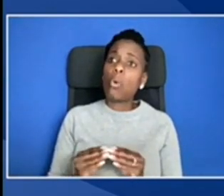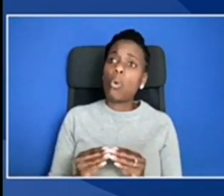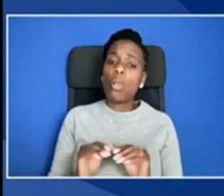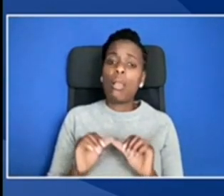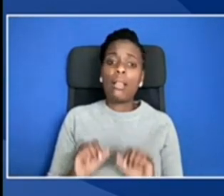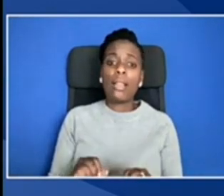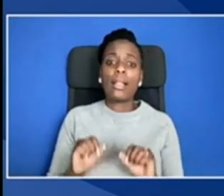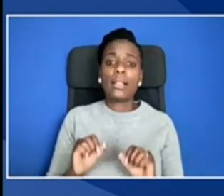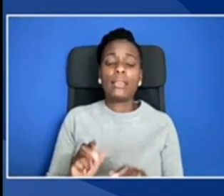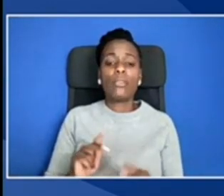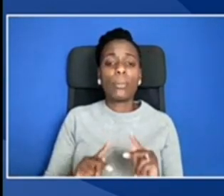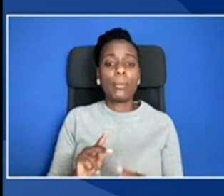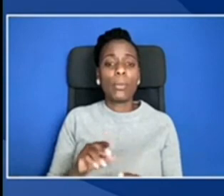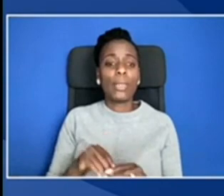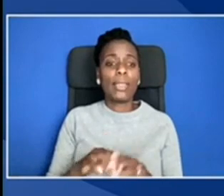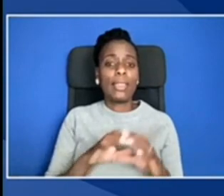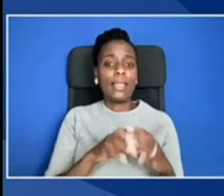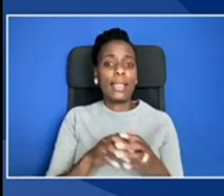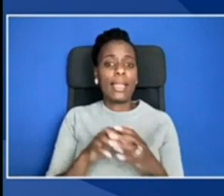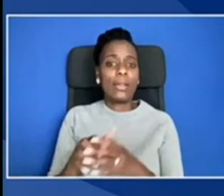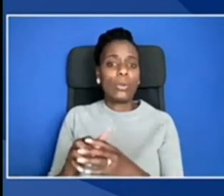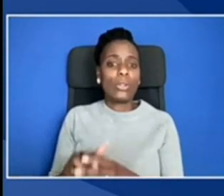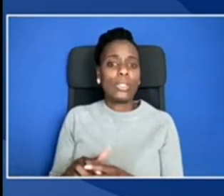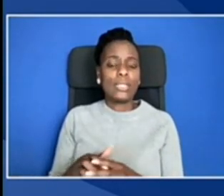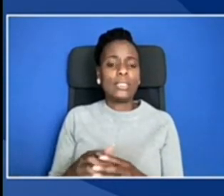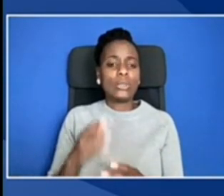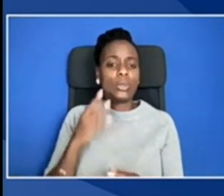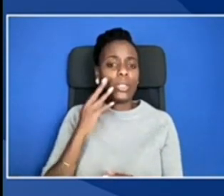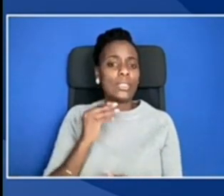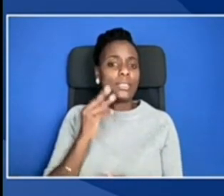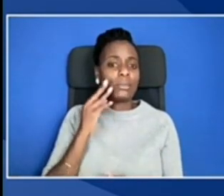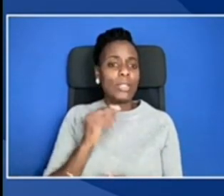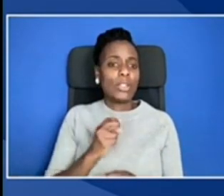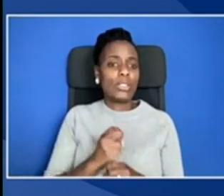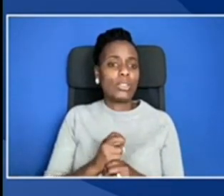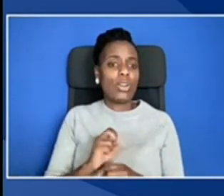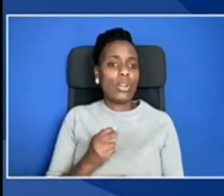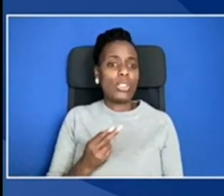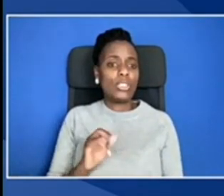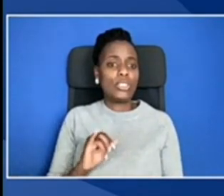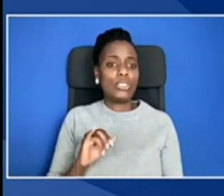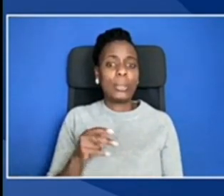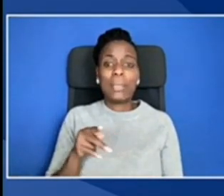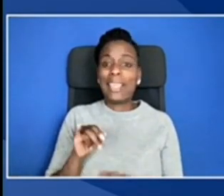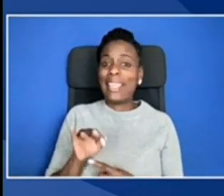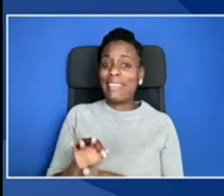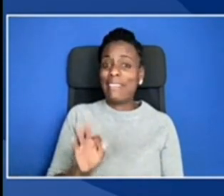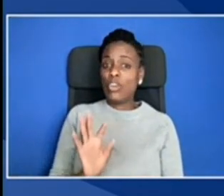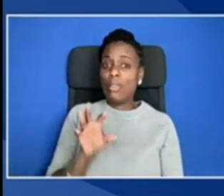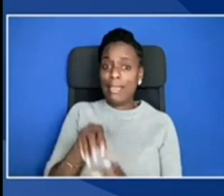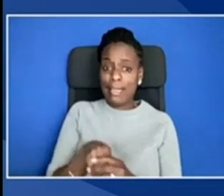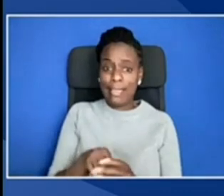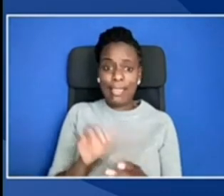categories to experience these forms of hardship if they fit within these criteria. But to say that one group is